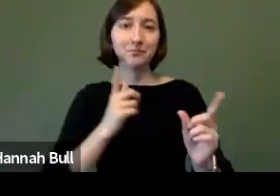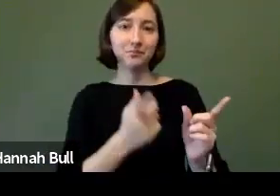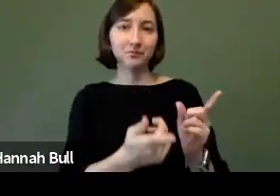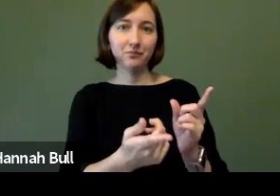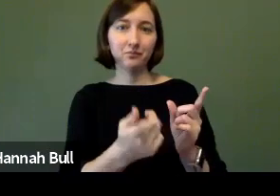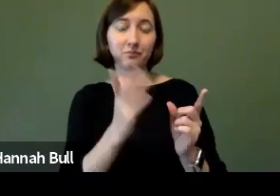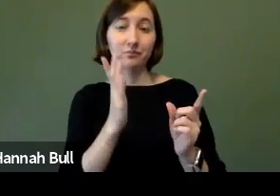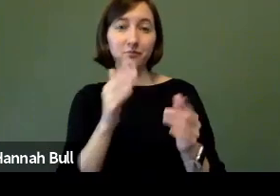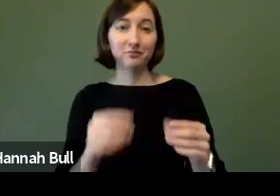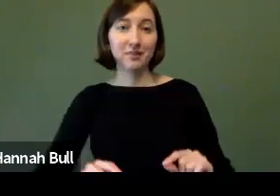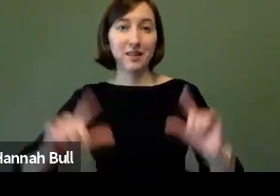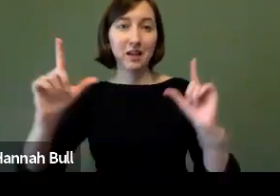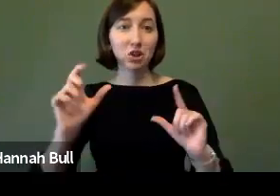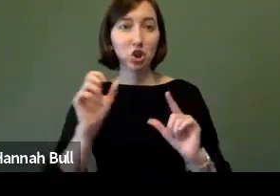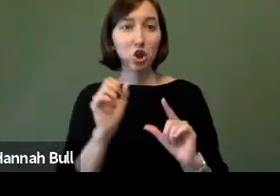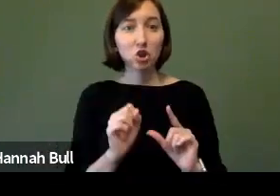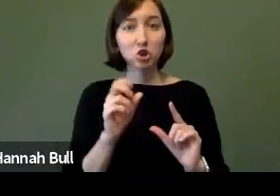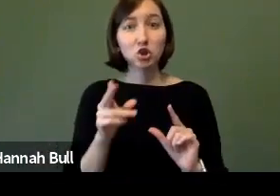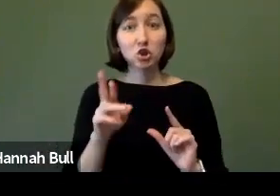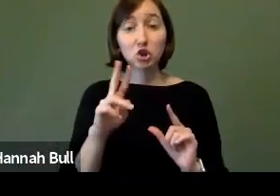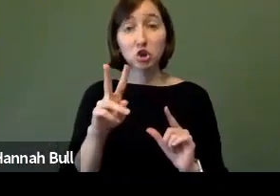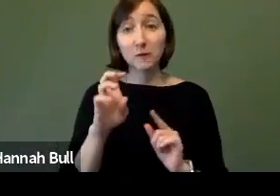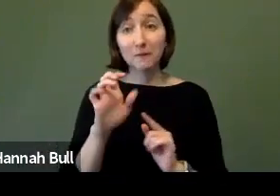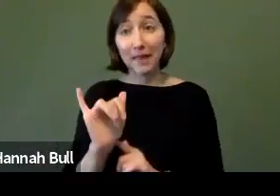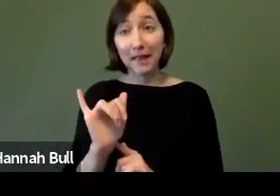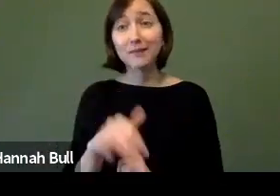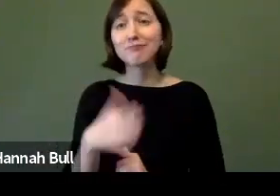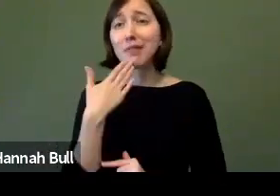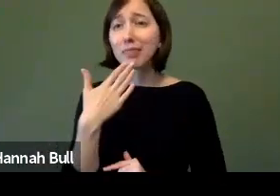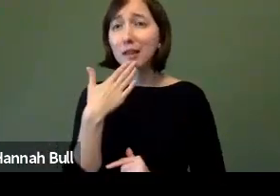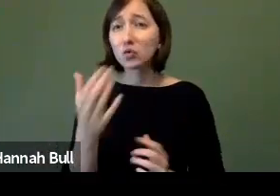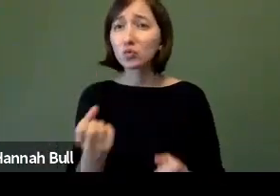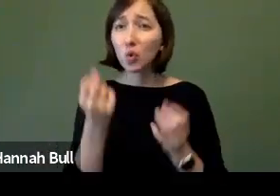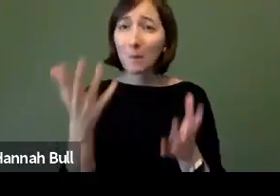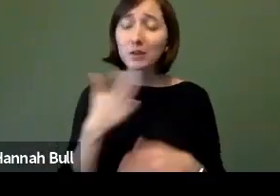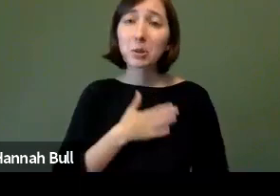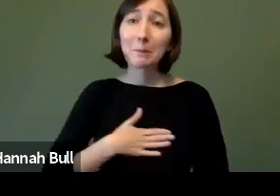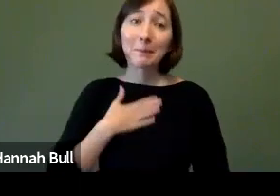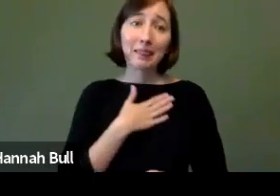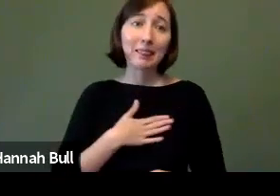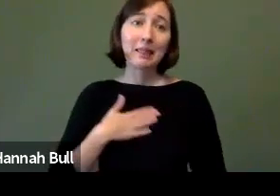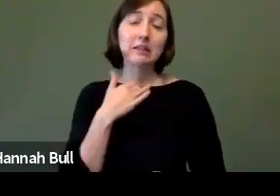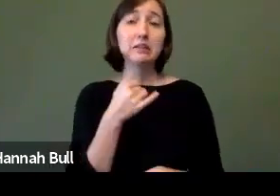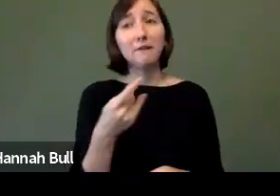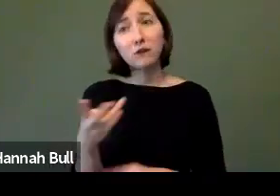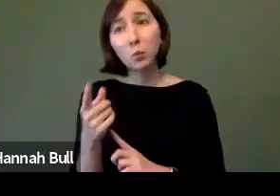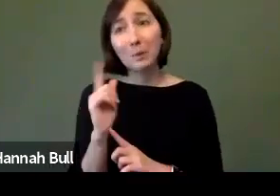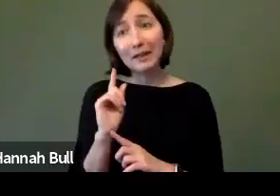We have our co-host that typed this into the chat. Thank you Sam for doing that. Please take a few moments to fill out this survey.